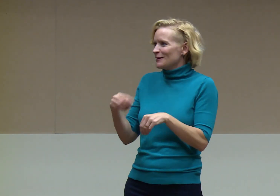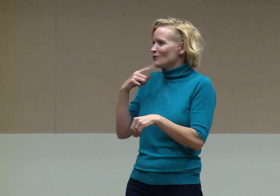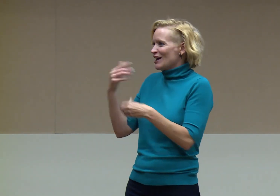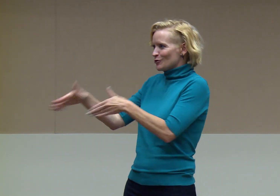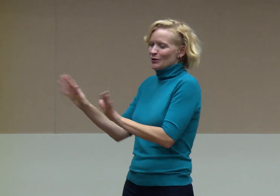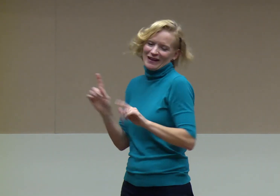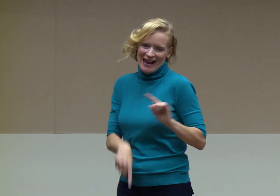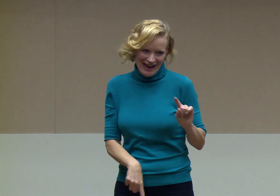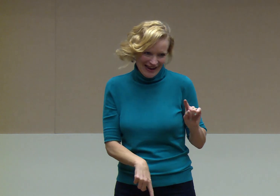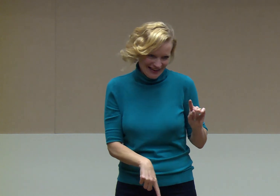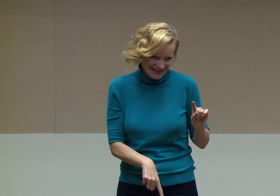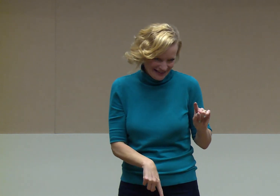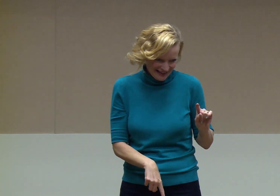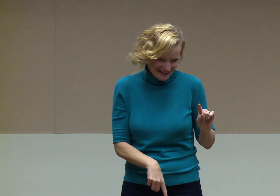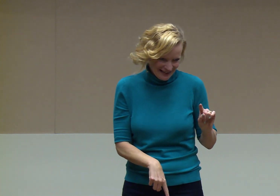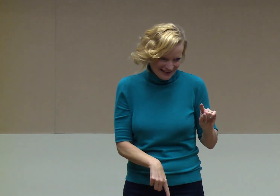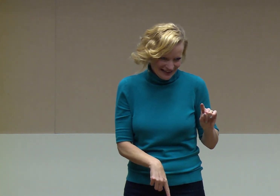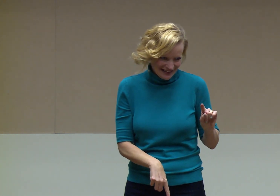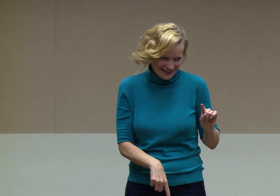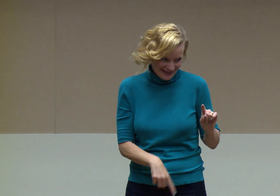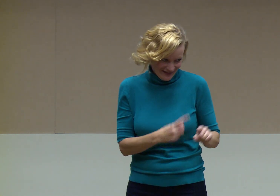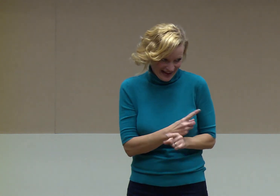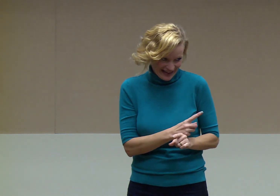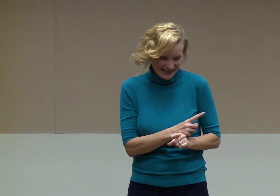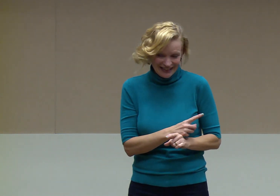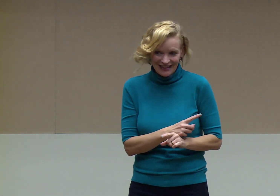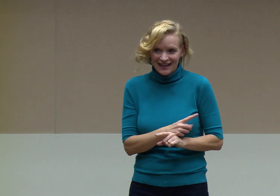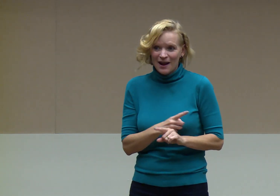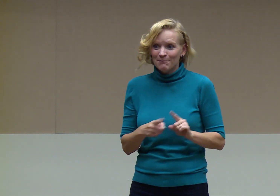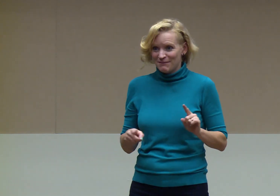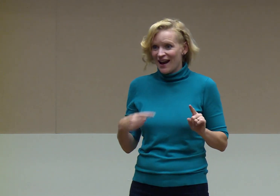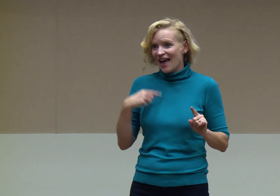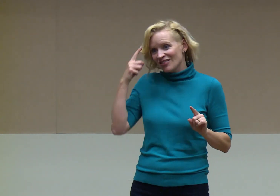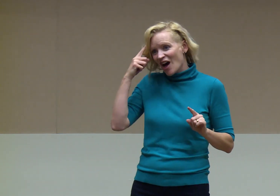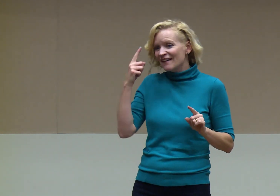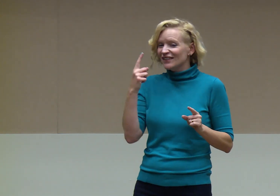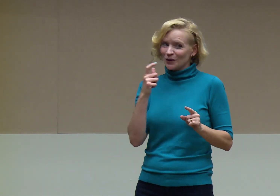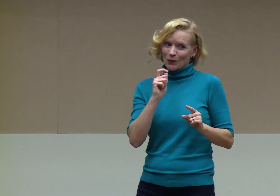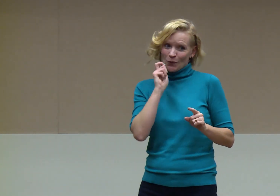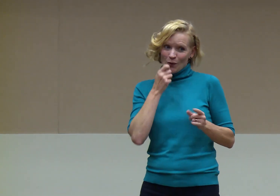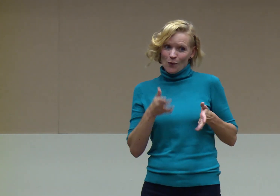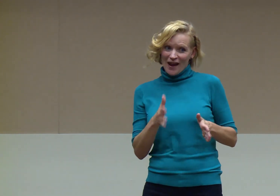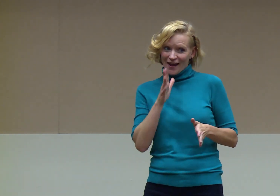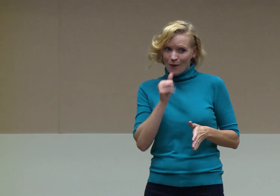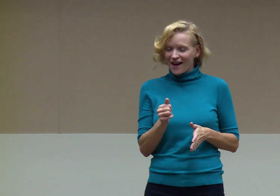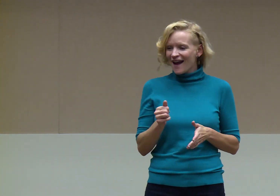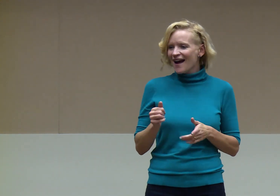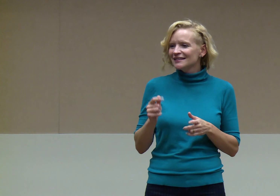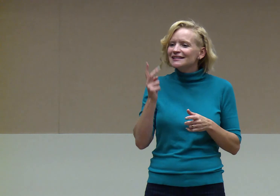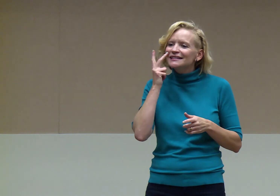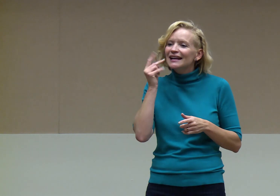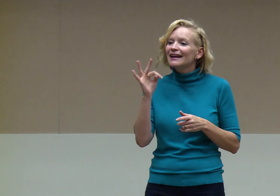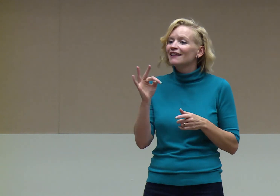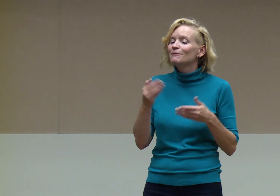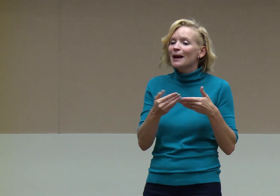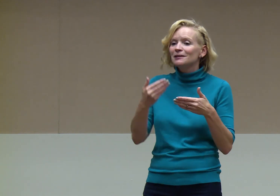or a red room or something. You can't. You can't do that, right? You can't do that. But I thought how do we achieve this in another way?